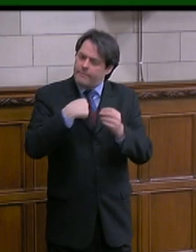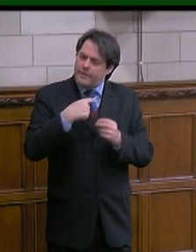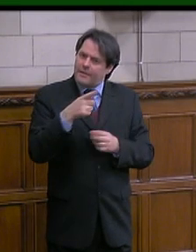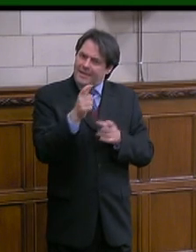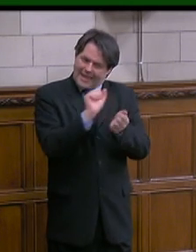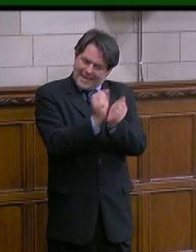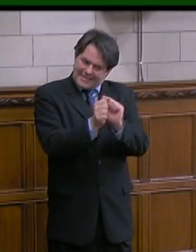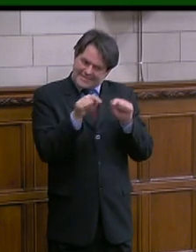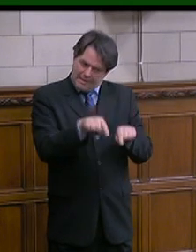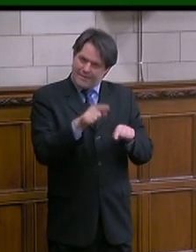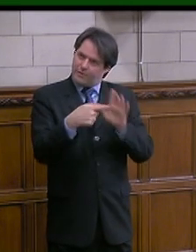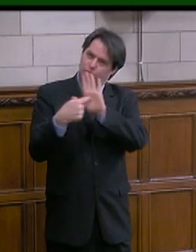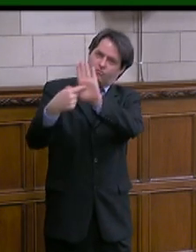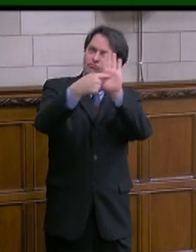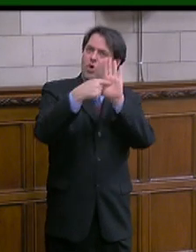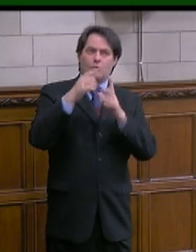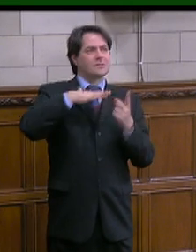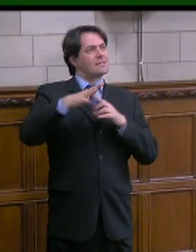shows what we value as a society?